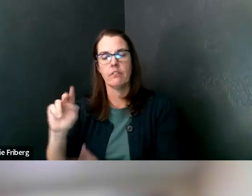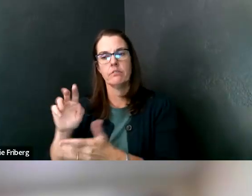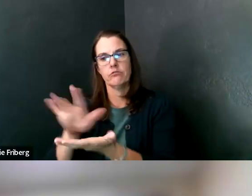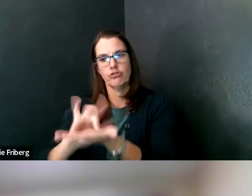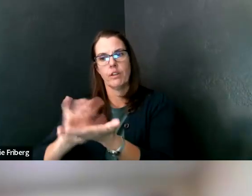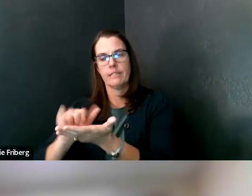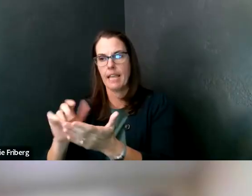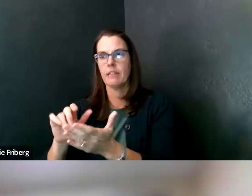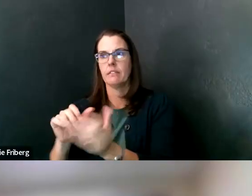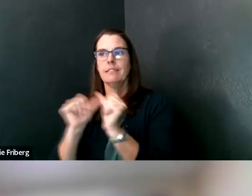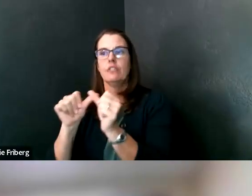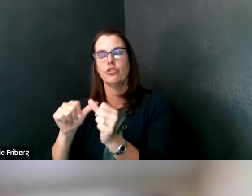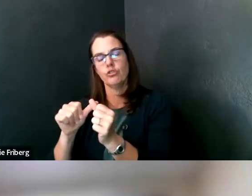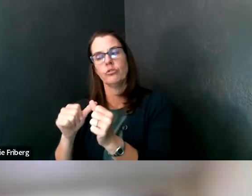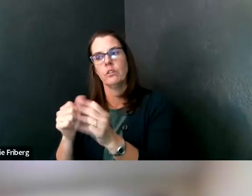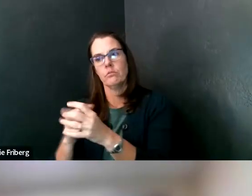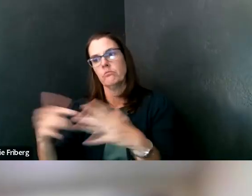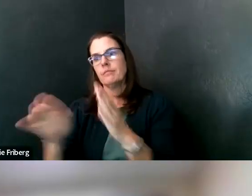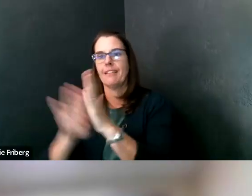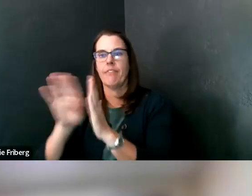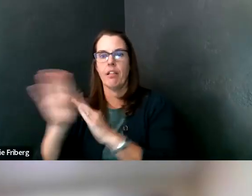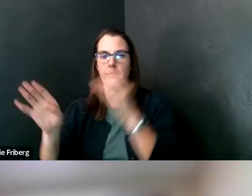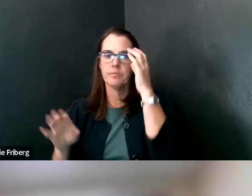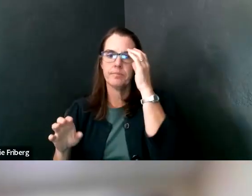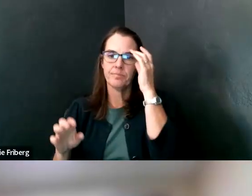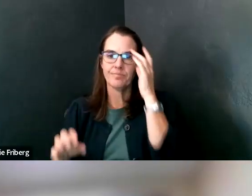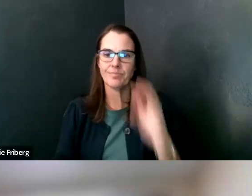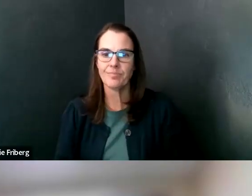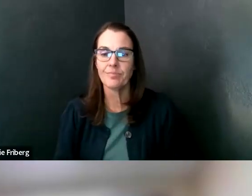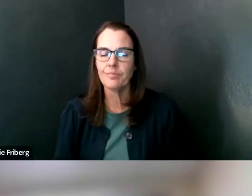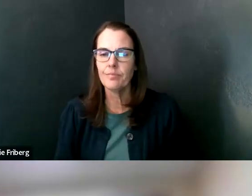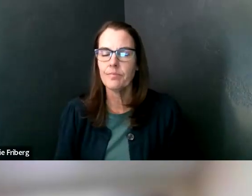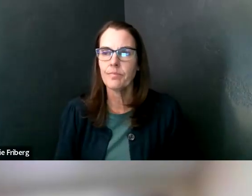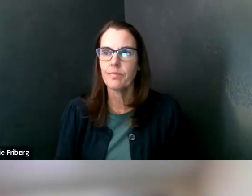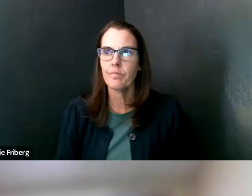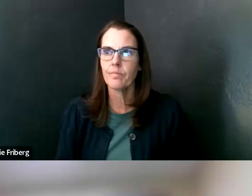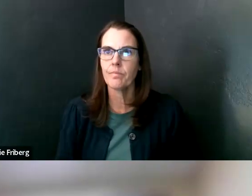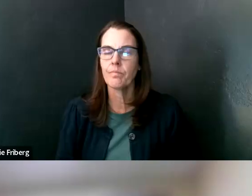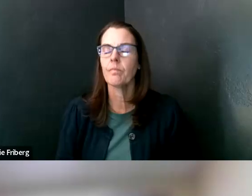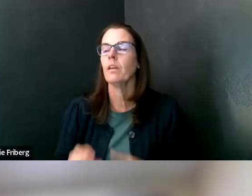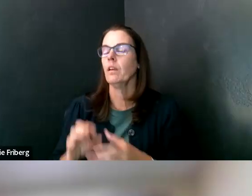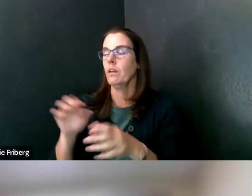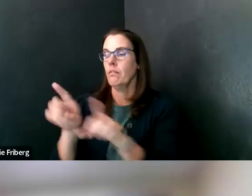orphan drug exclusion to be maximally protective of orphan drugs. In recognition of the unique